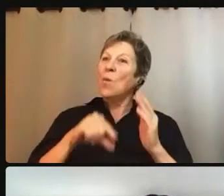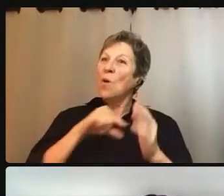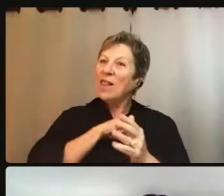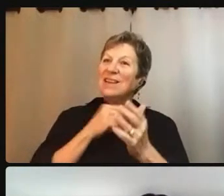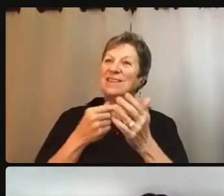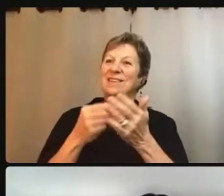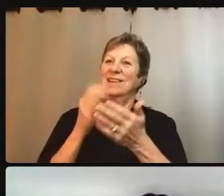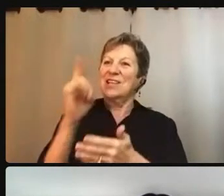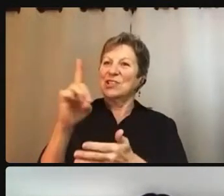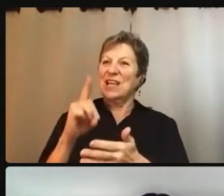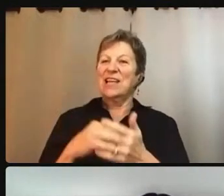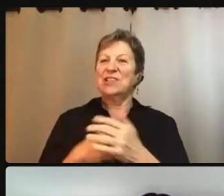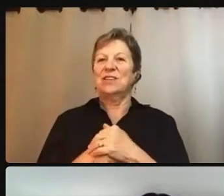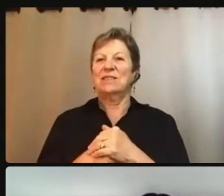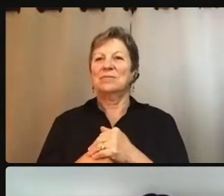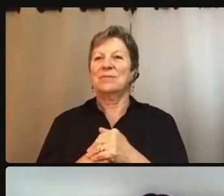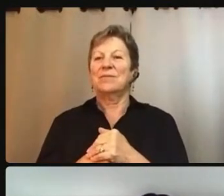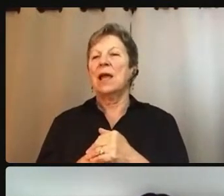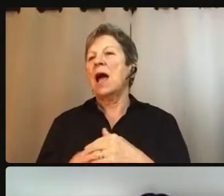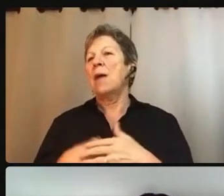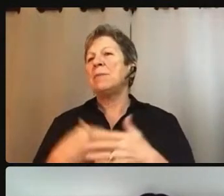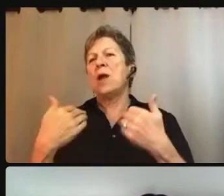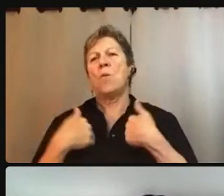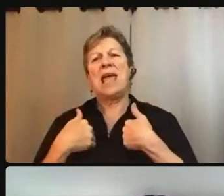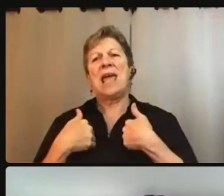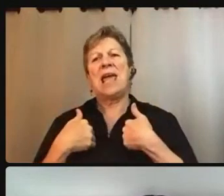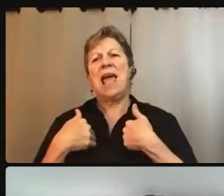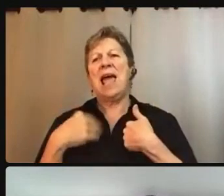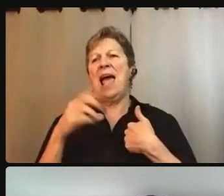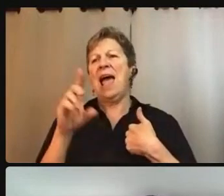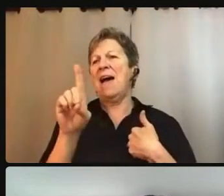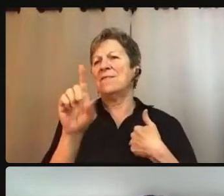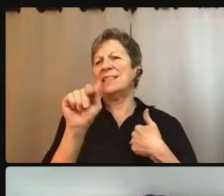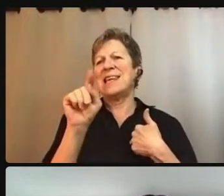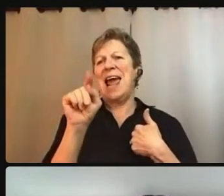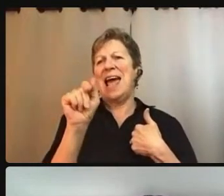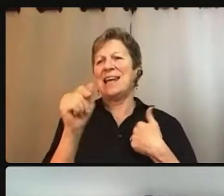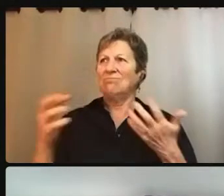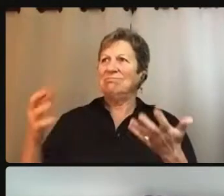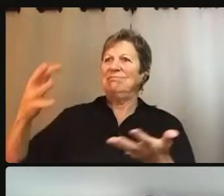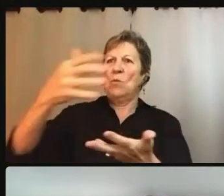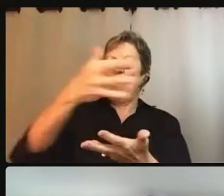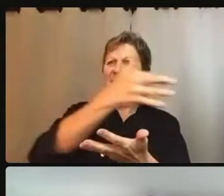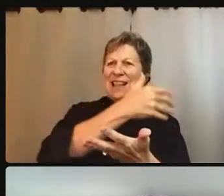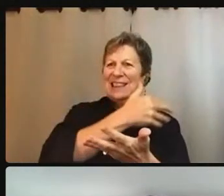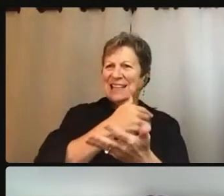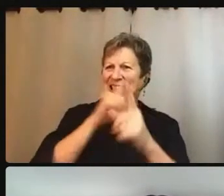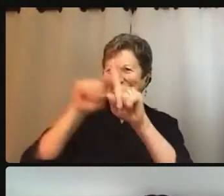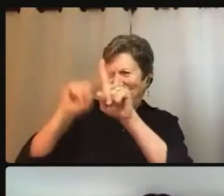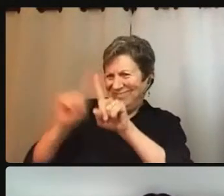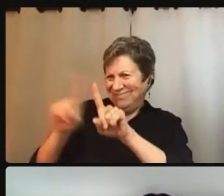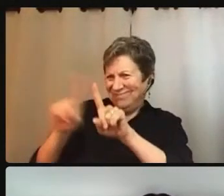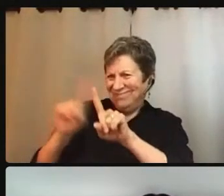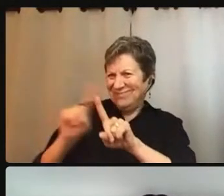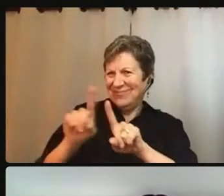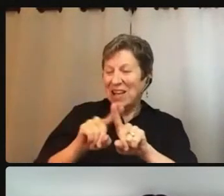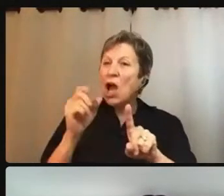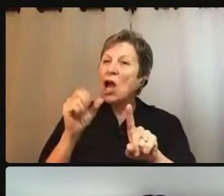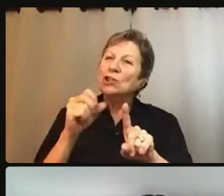SAFETY, THEIR WELL-BEING, THEIR HIGH QUALITY EDUCATI. AND WE HAVE A VAST ARRAY OF